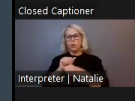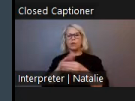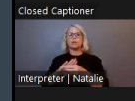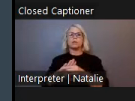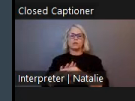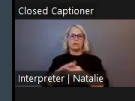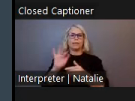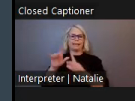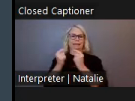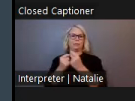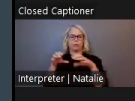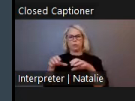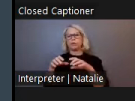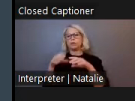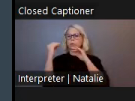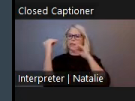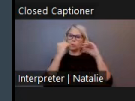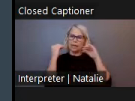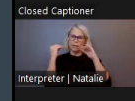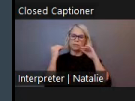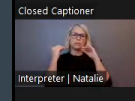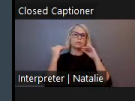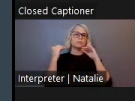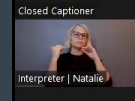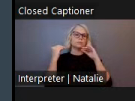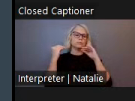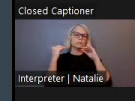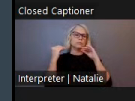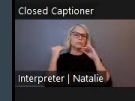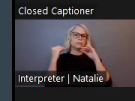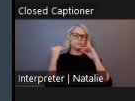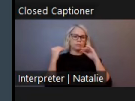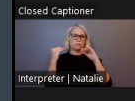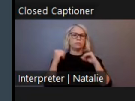in educating through functional need.